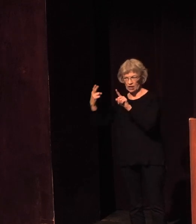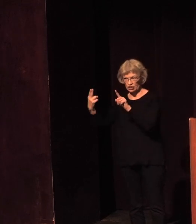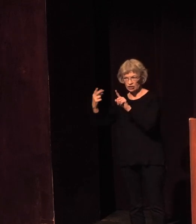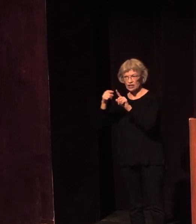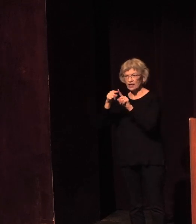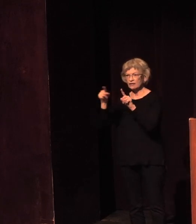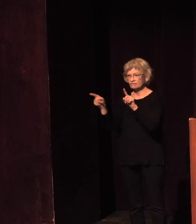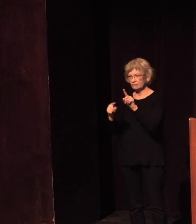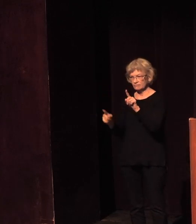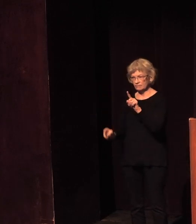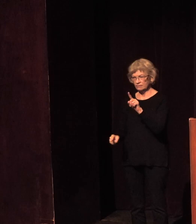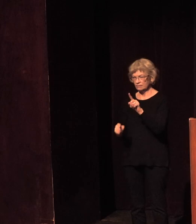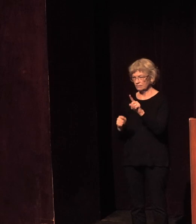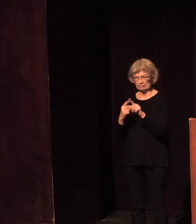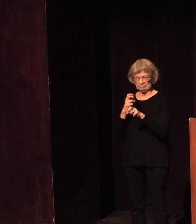. So I want to start with